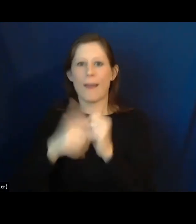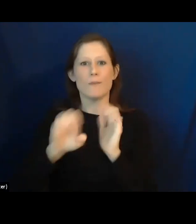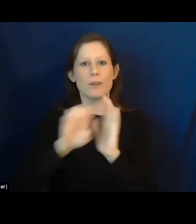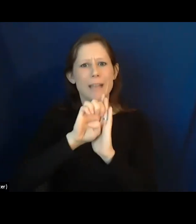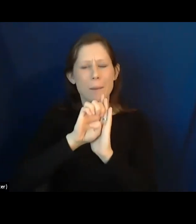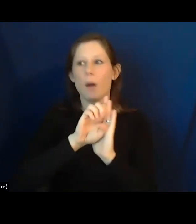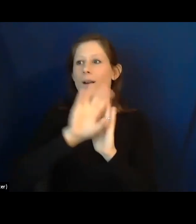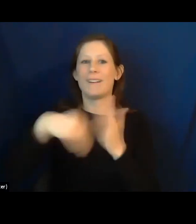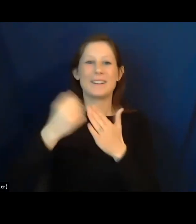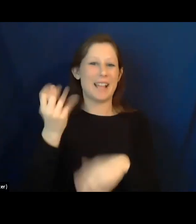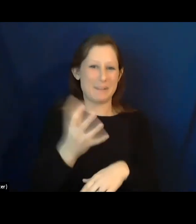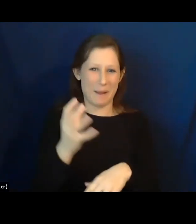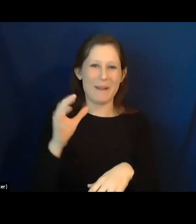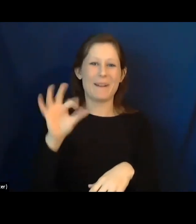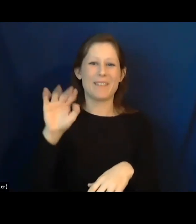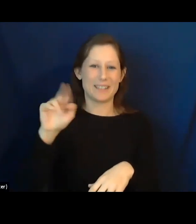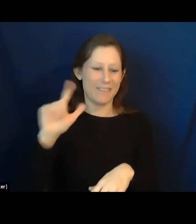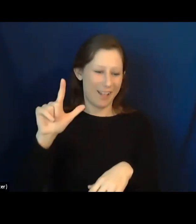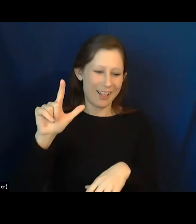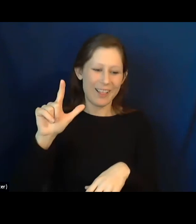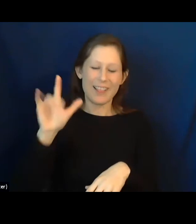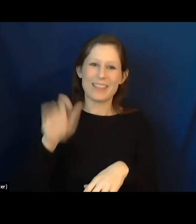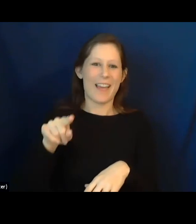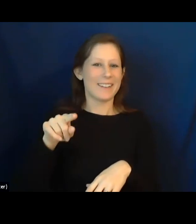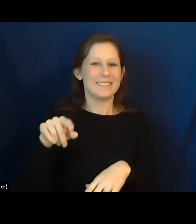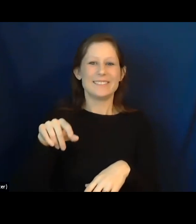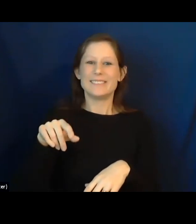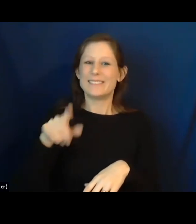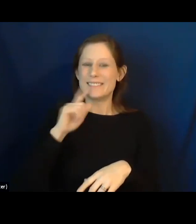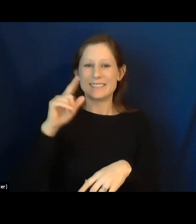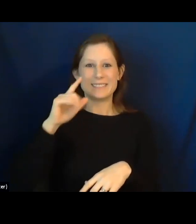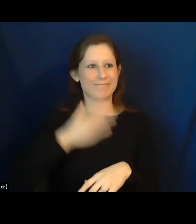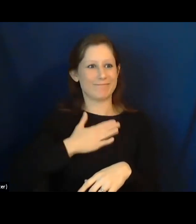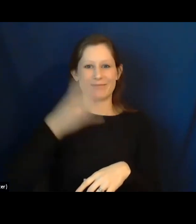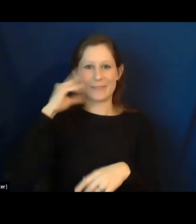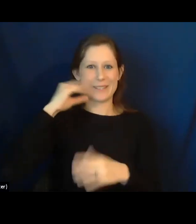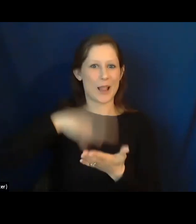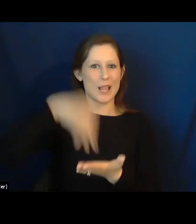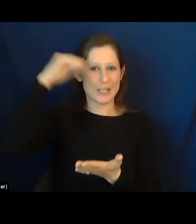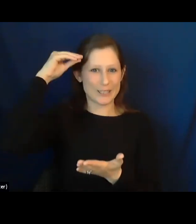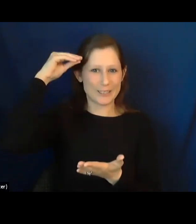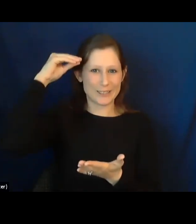Festival. So it was really a learning experience for us just like the whole world having these